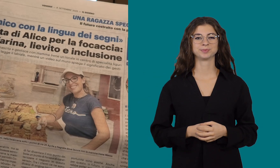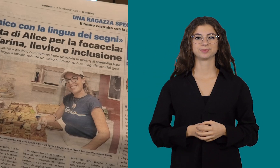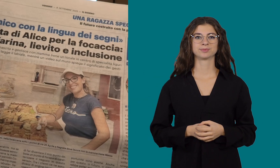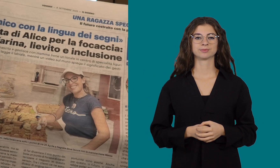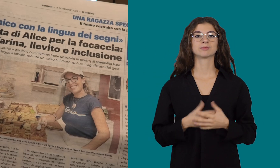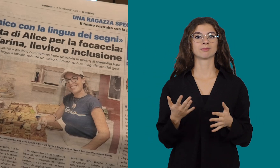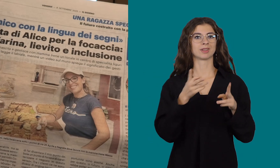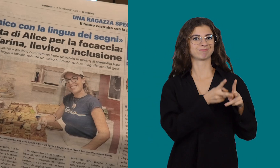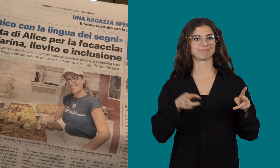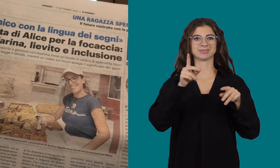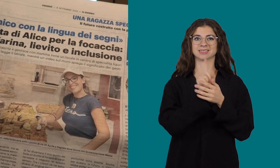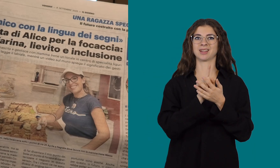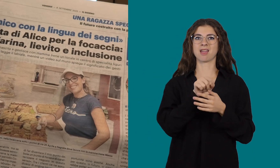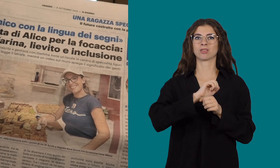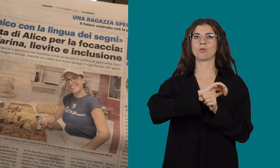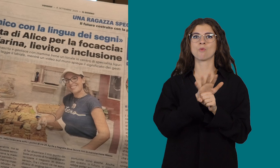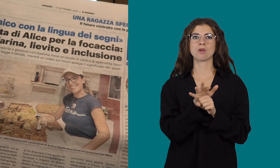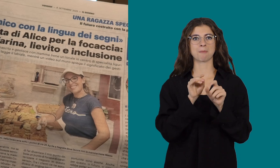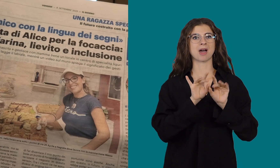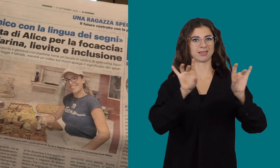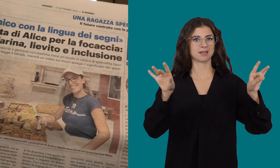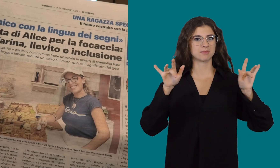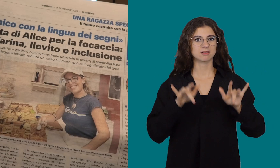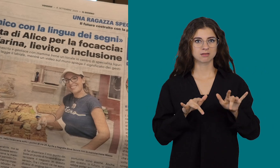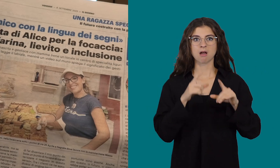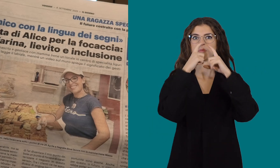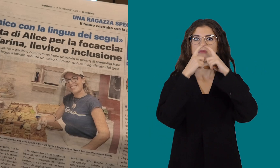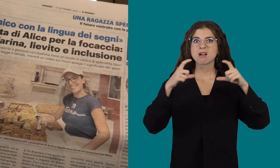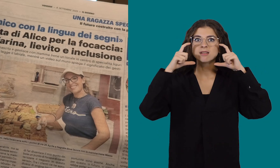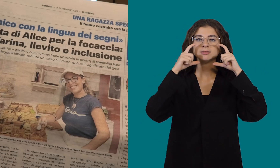During the Covid-19 pandemic with the masks,